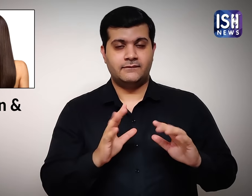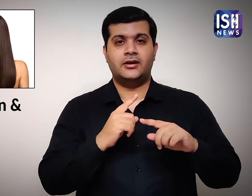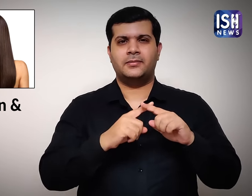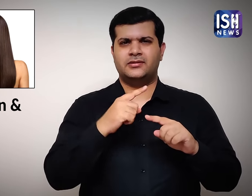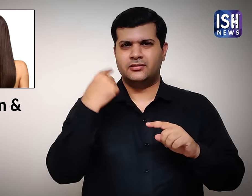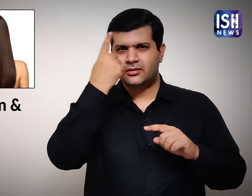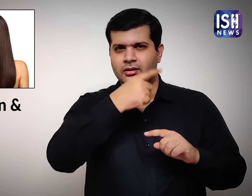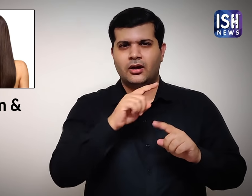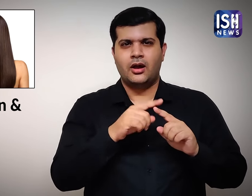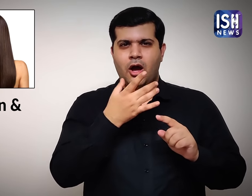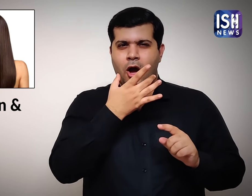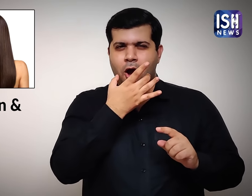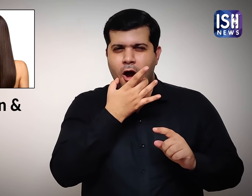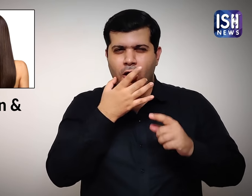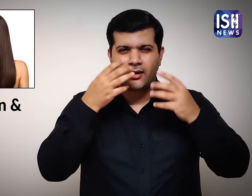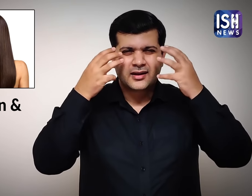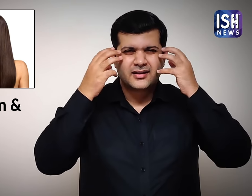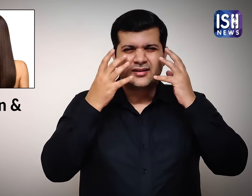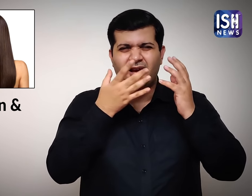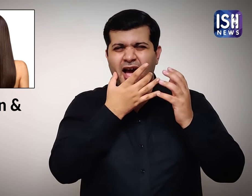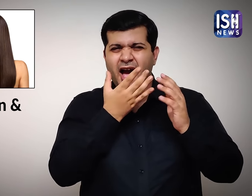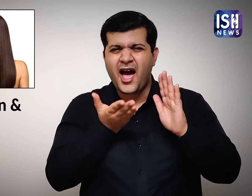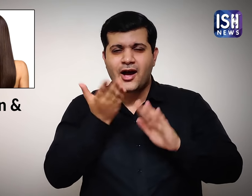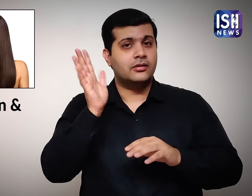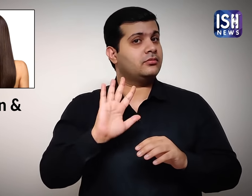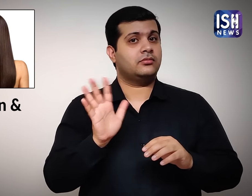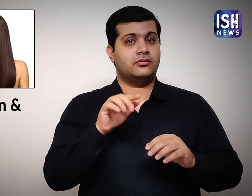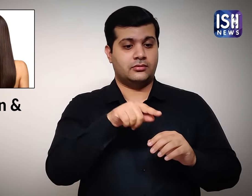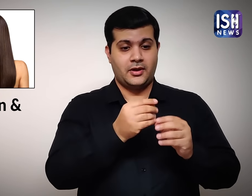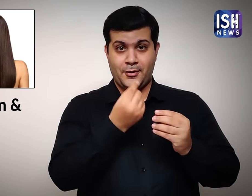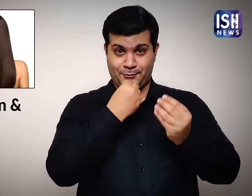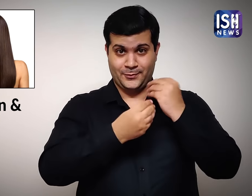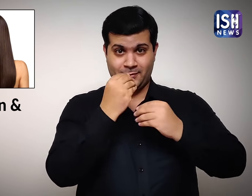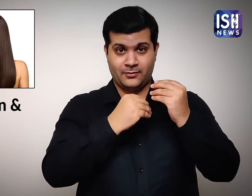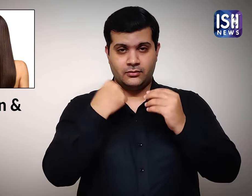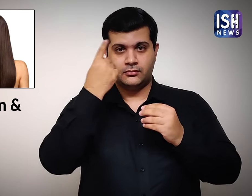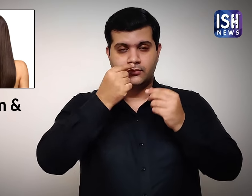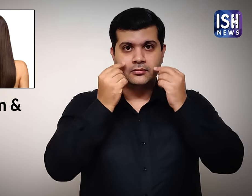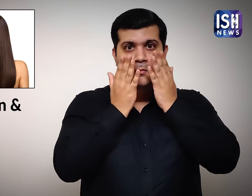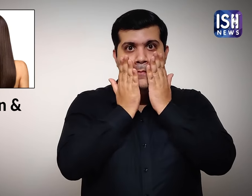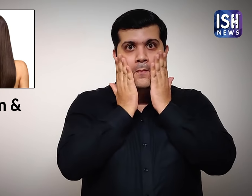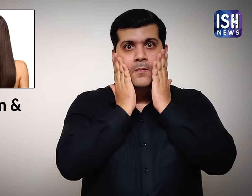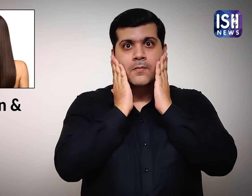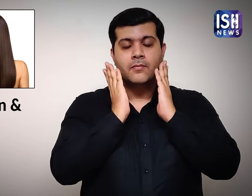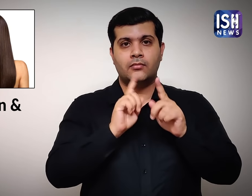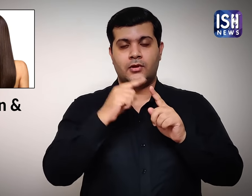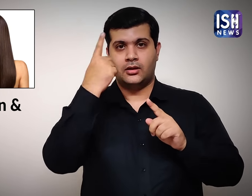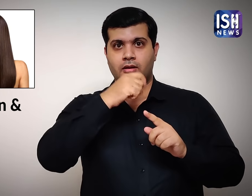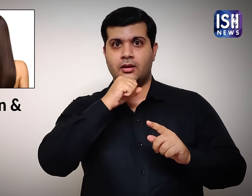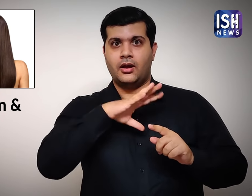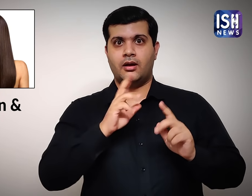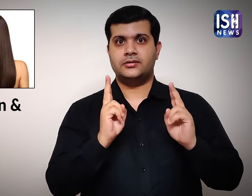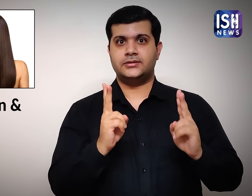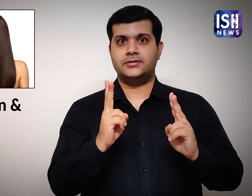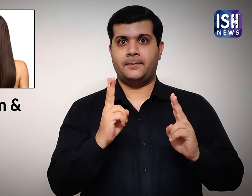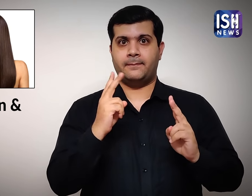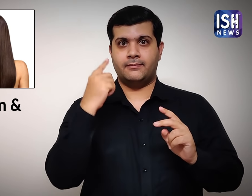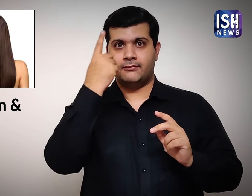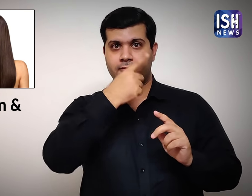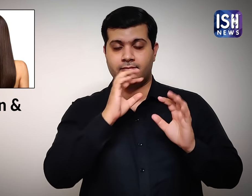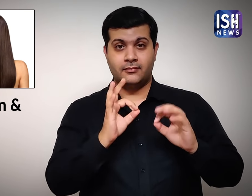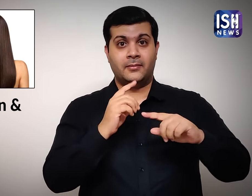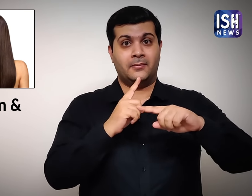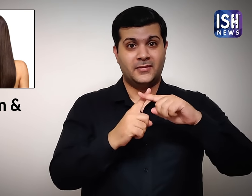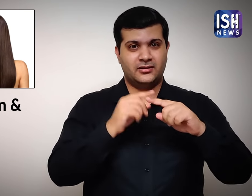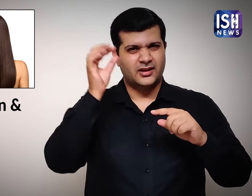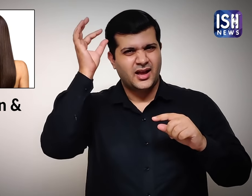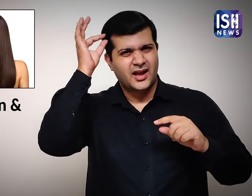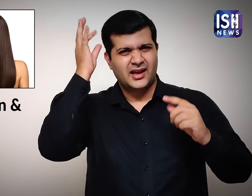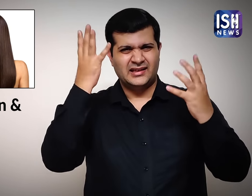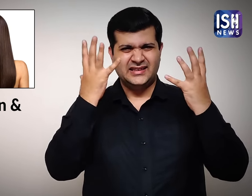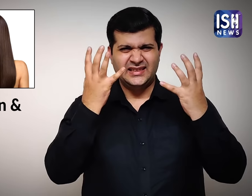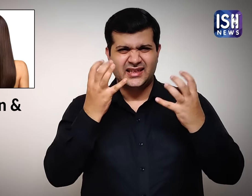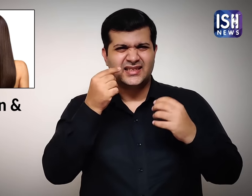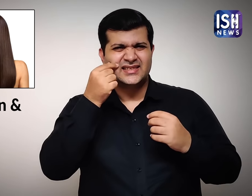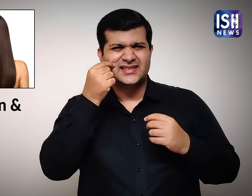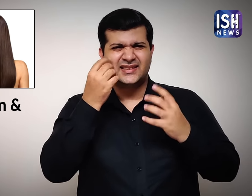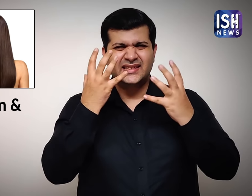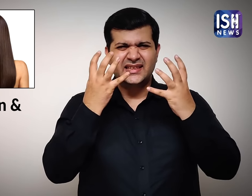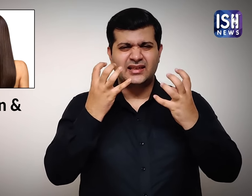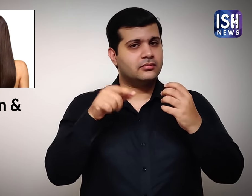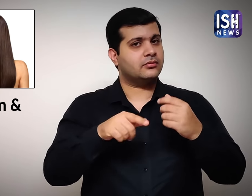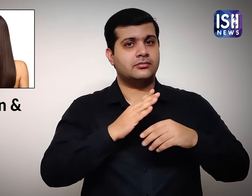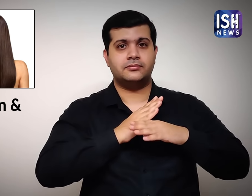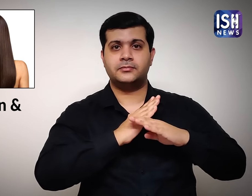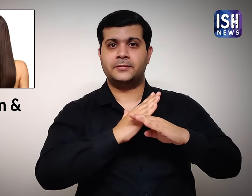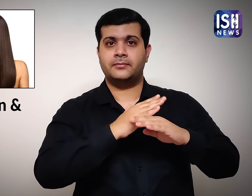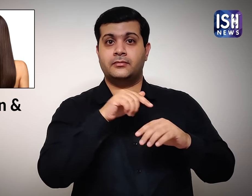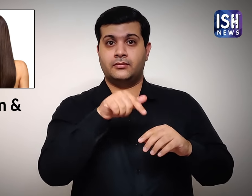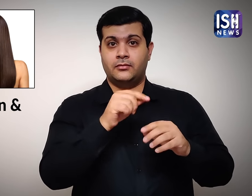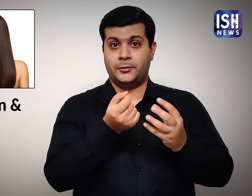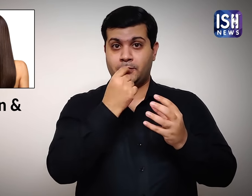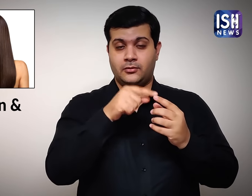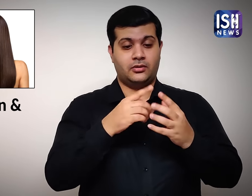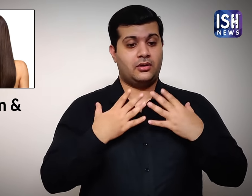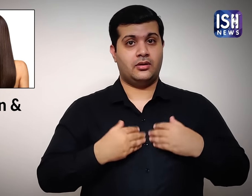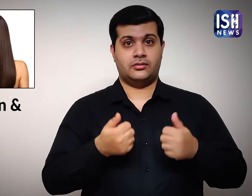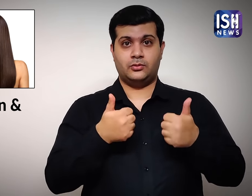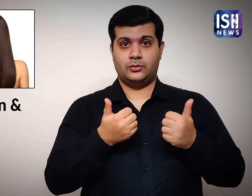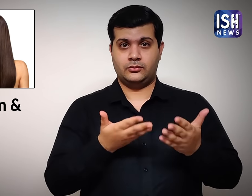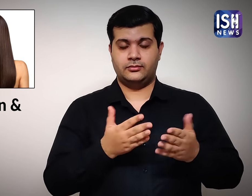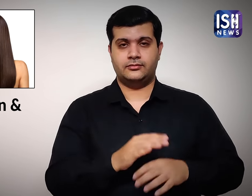It has anti-ageing properties and prevents dry skin and scalp.